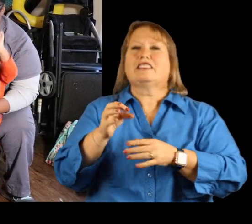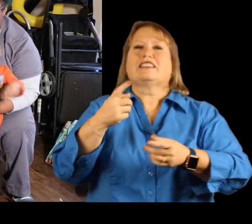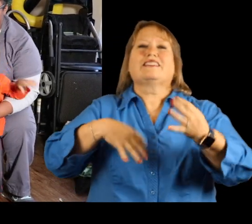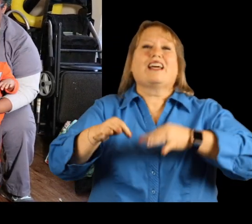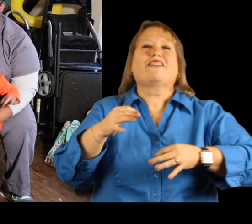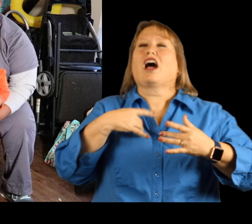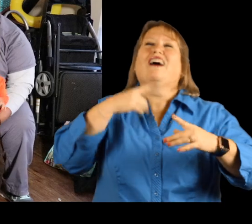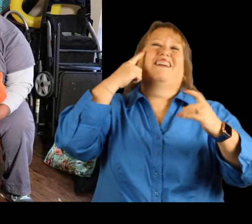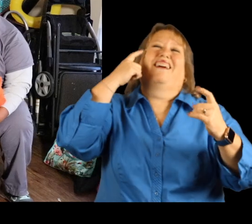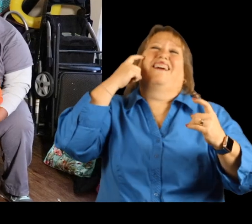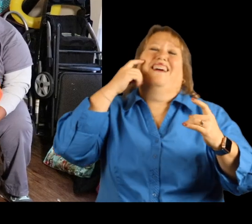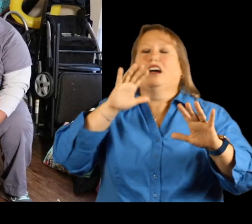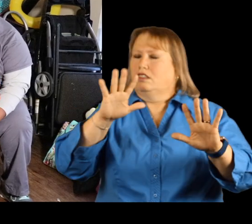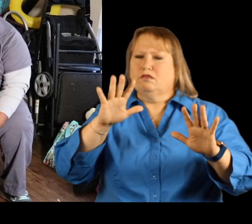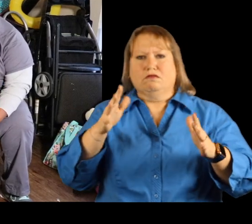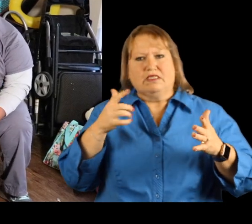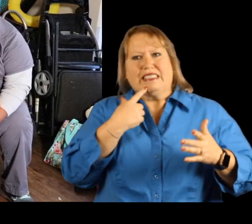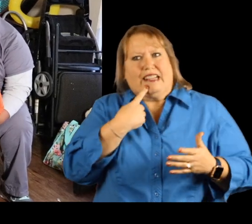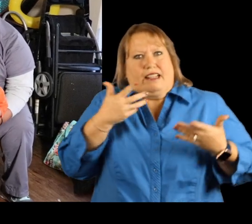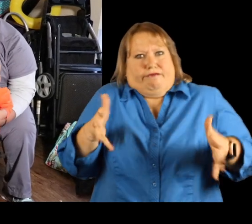Instead of like "uhhhhh!"